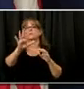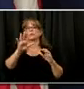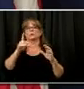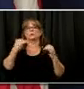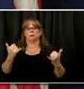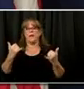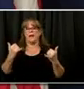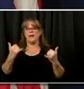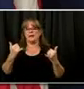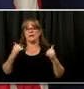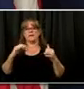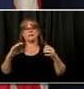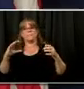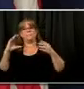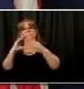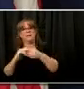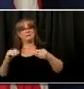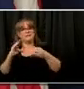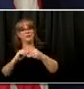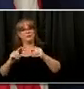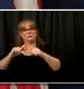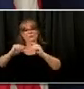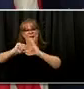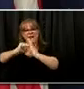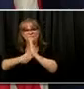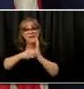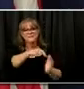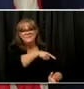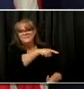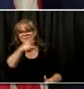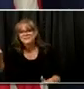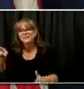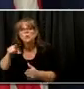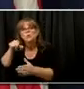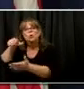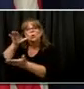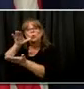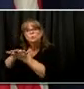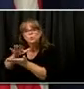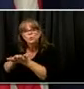banks having churches make sure that they're connecting our students to our local school